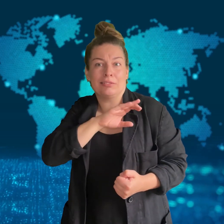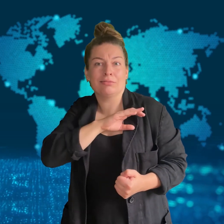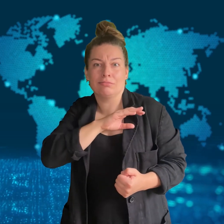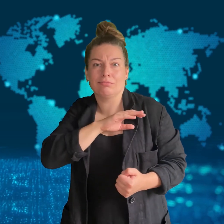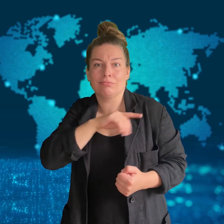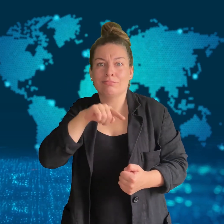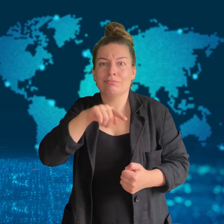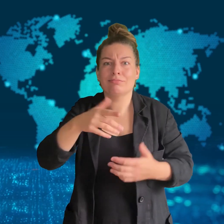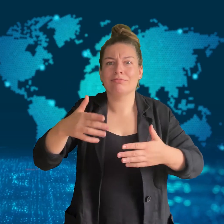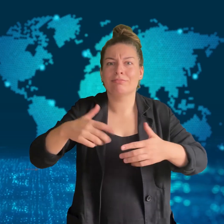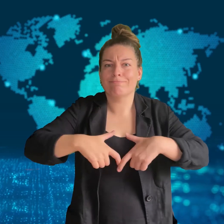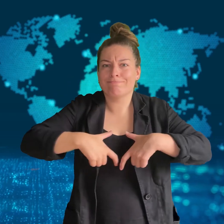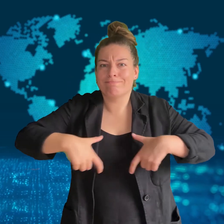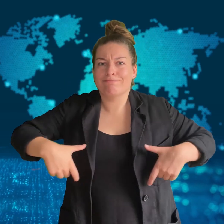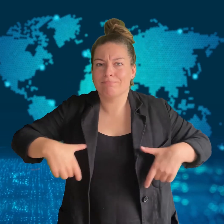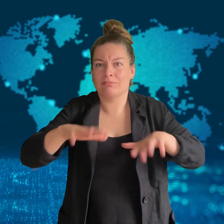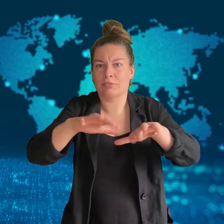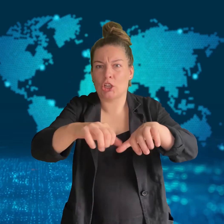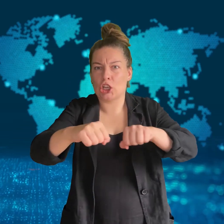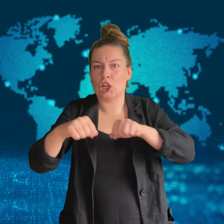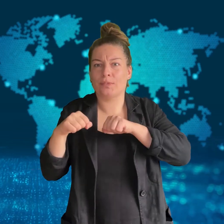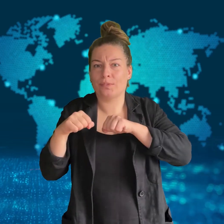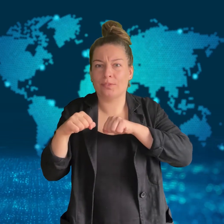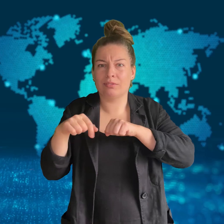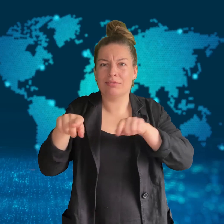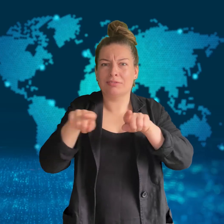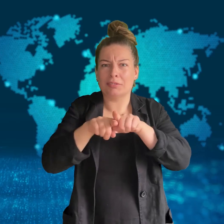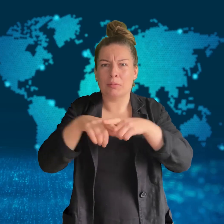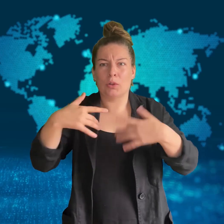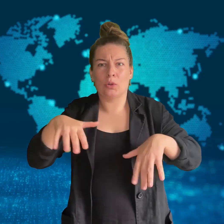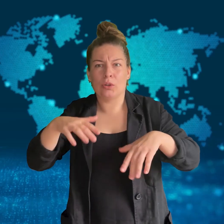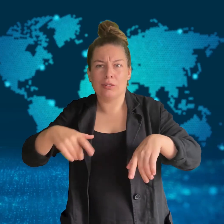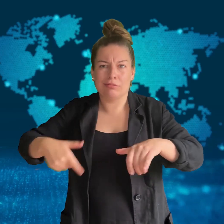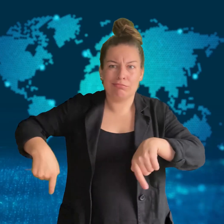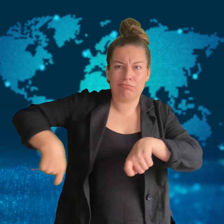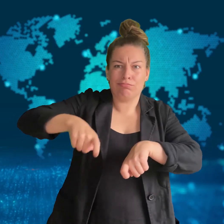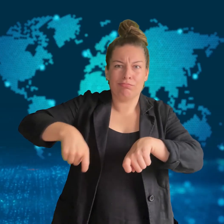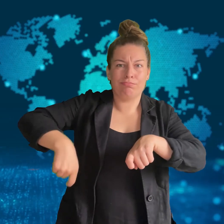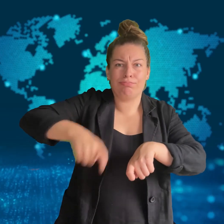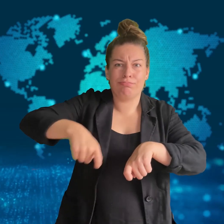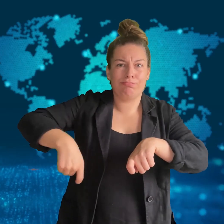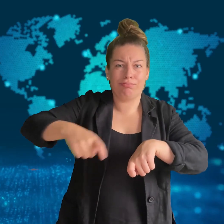The officer kicked her in the breast.